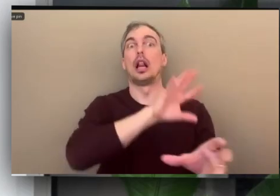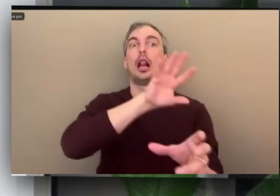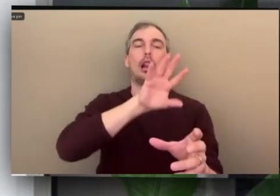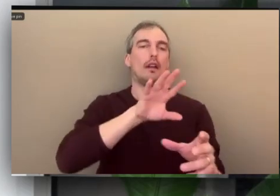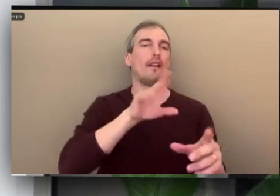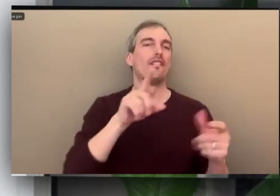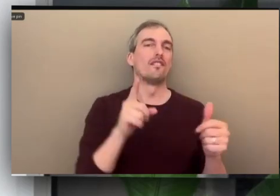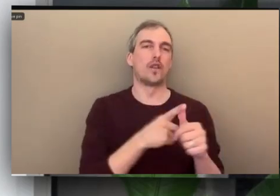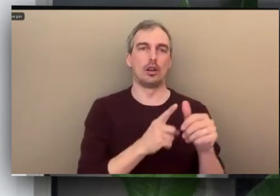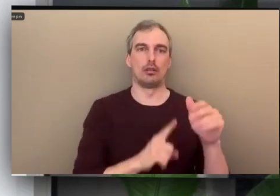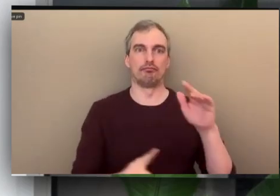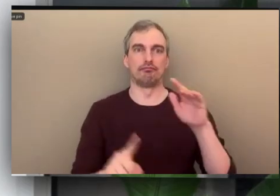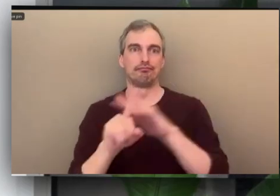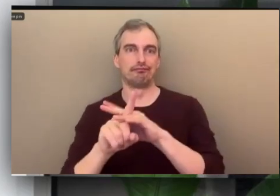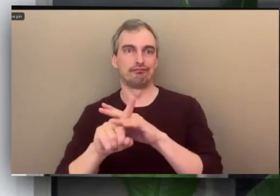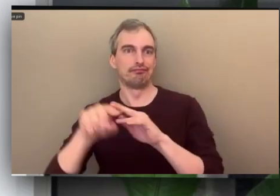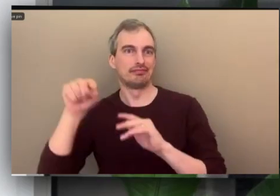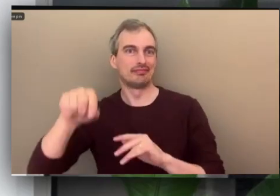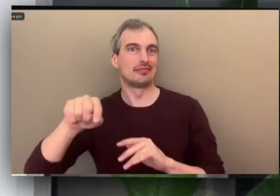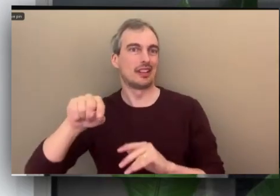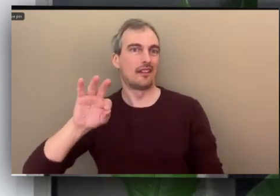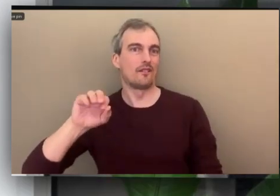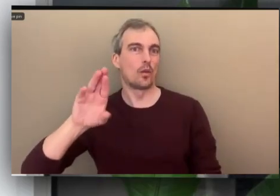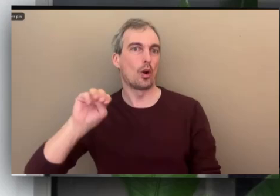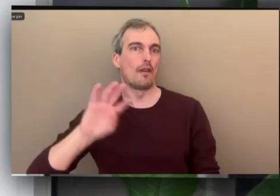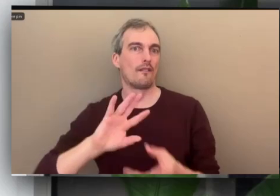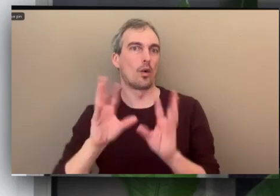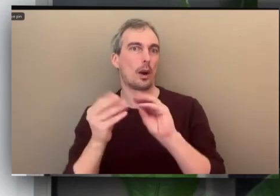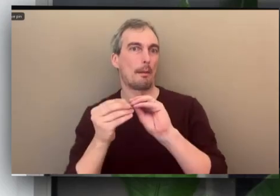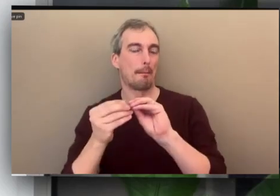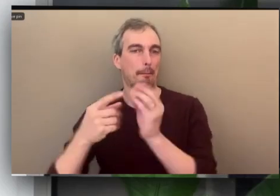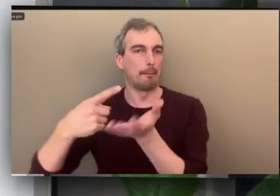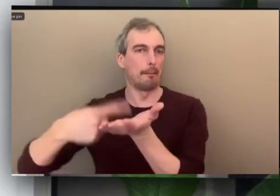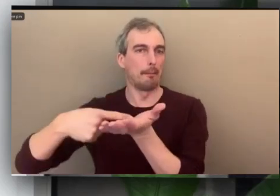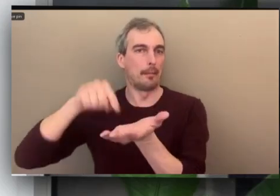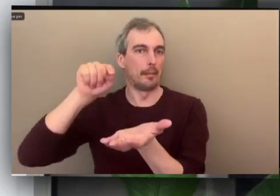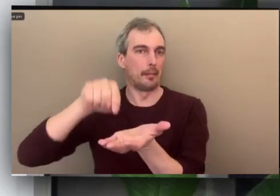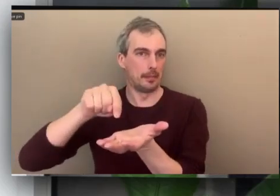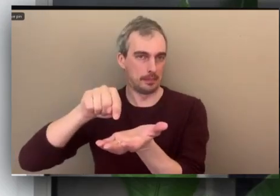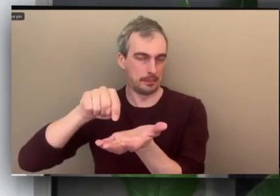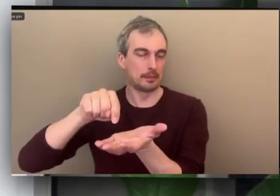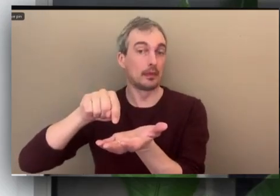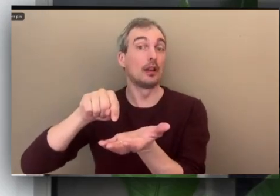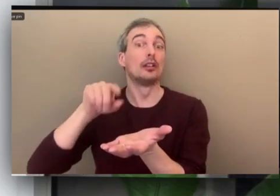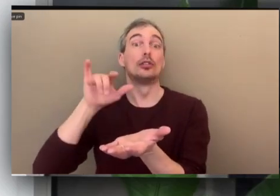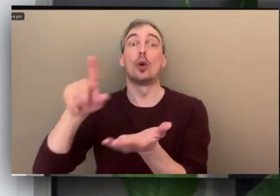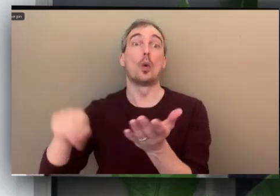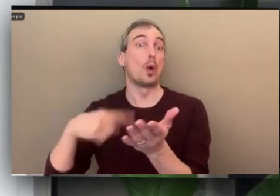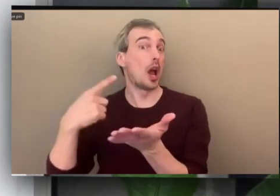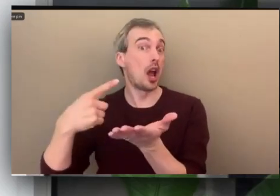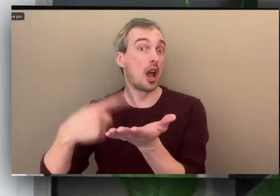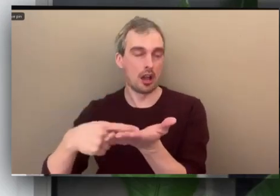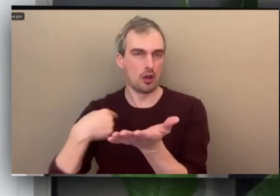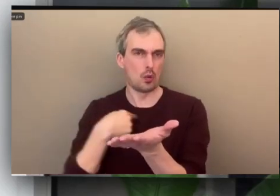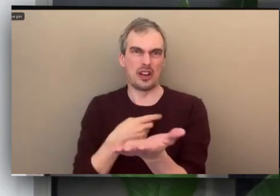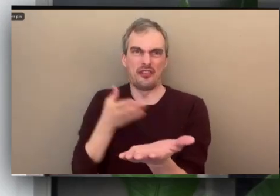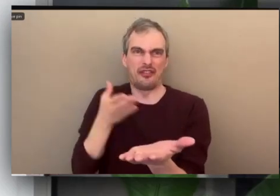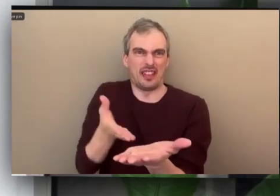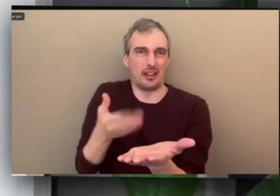So as that product, that initiative, is being reviewed and shared for the first time, we're able to assess and say: You know what?